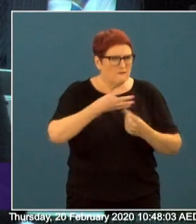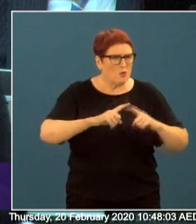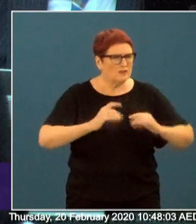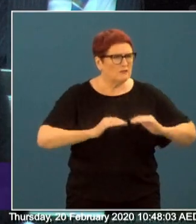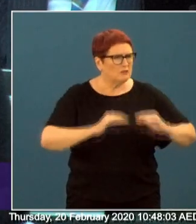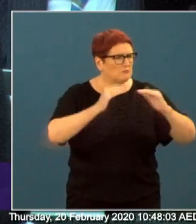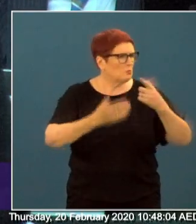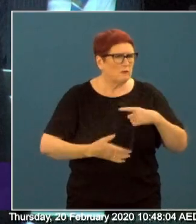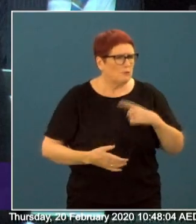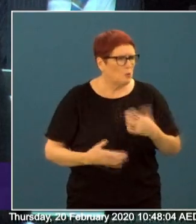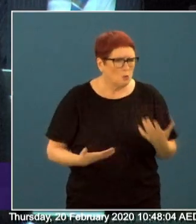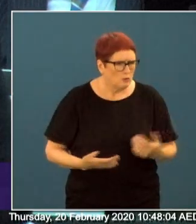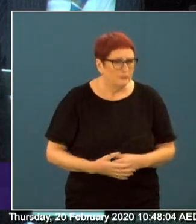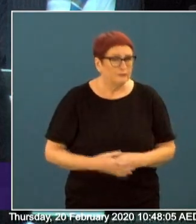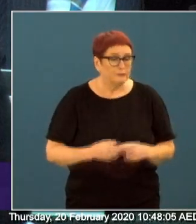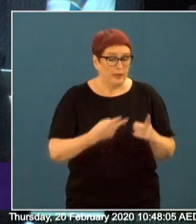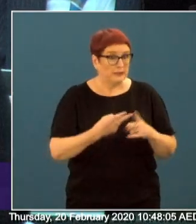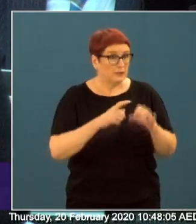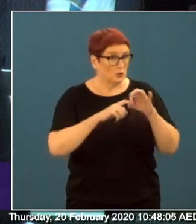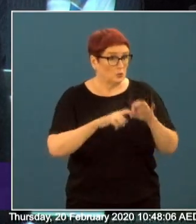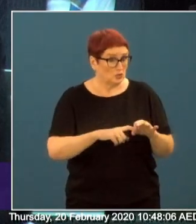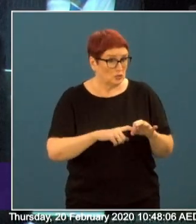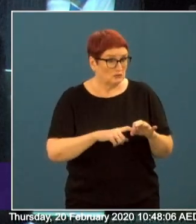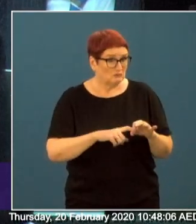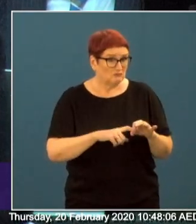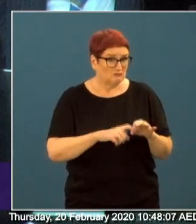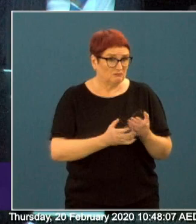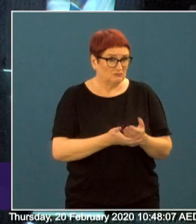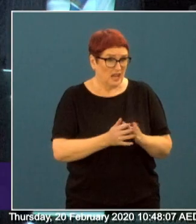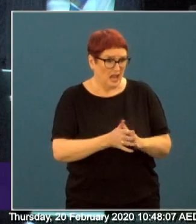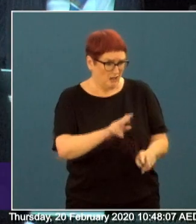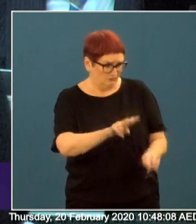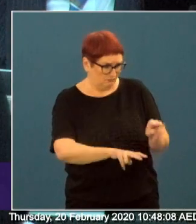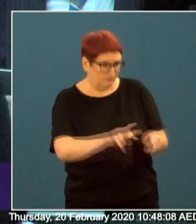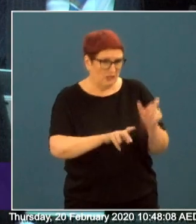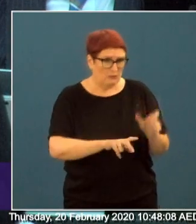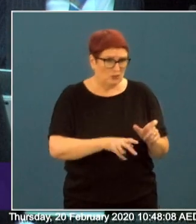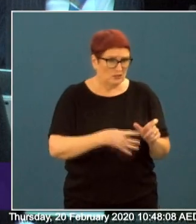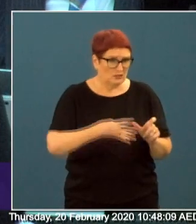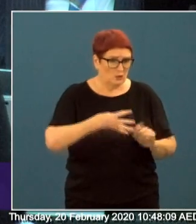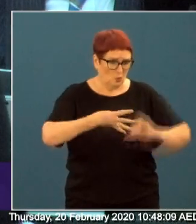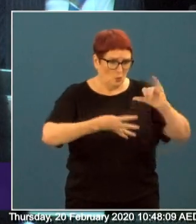And then, secondly, how do we know whether somebody meets one of these particular classifications?